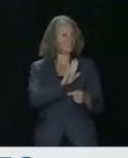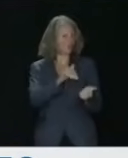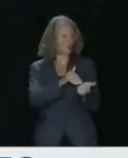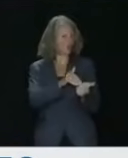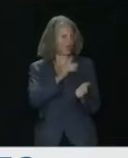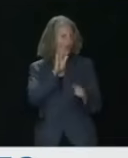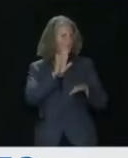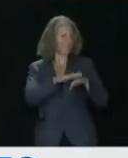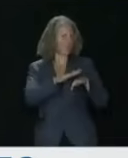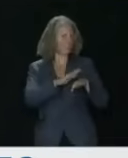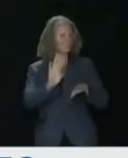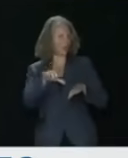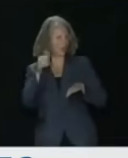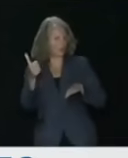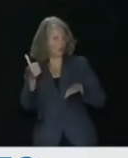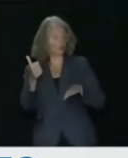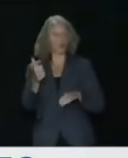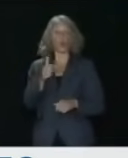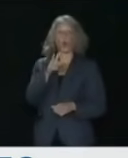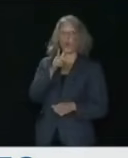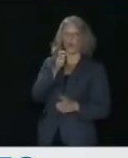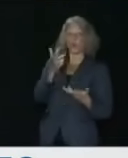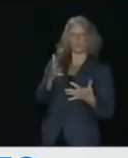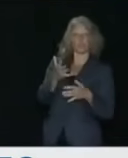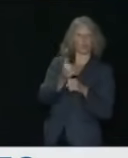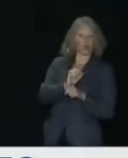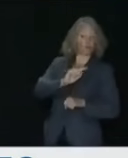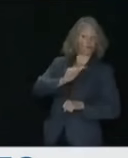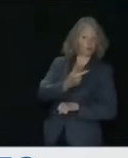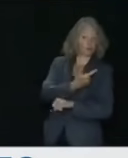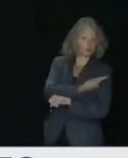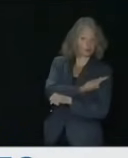PFIZER-BioNTECH OR MODERNA FOR THEIR SECOND DOSE, UNLESS